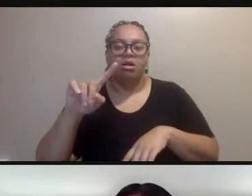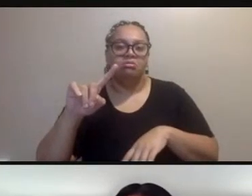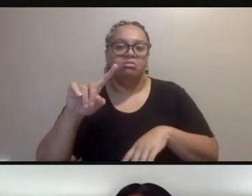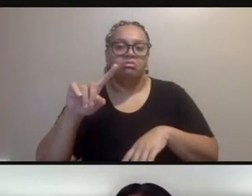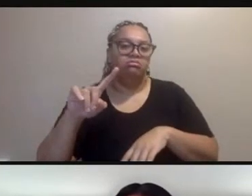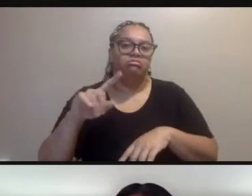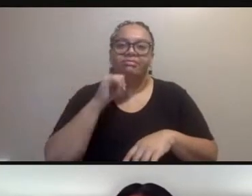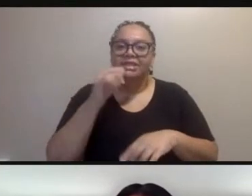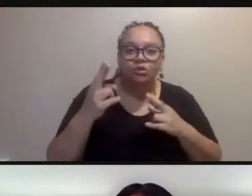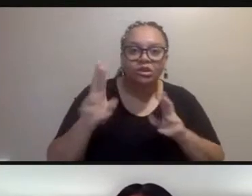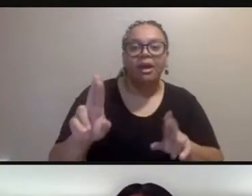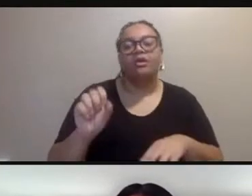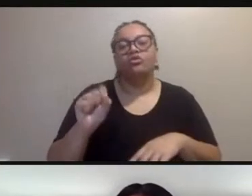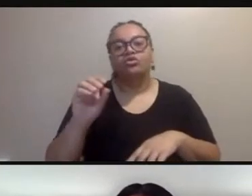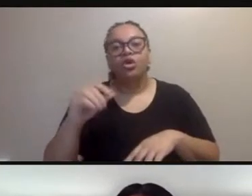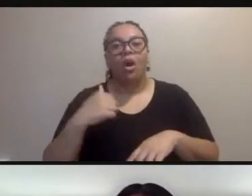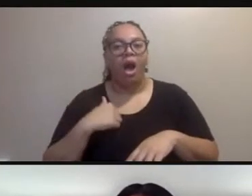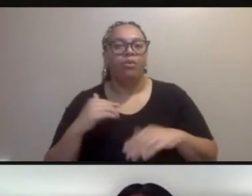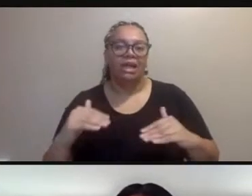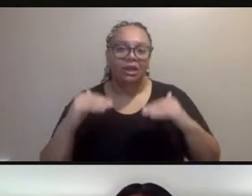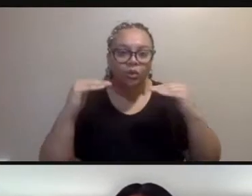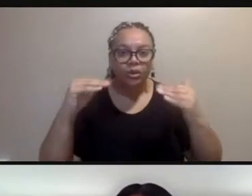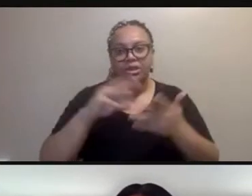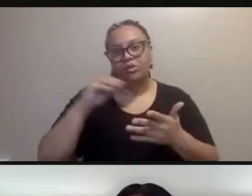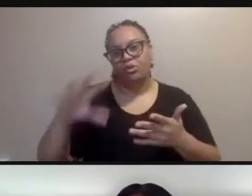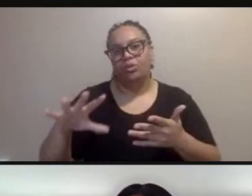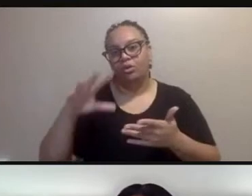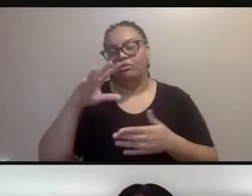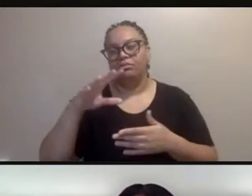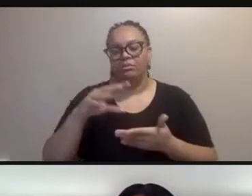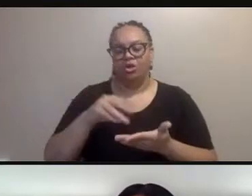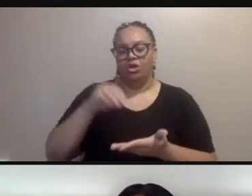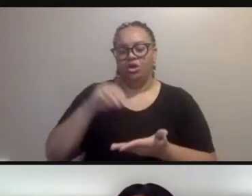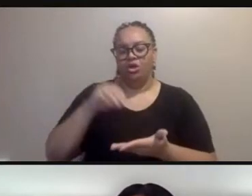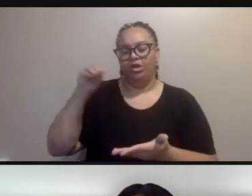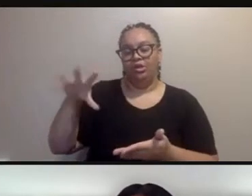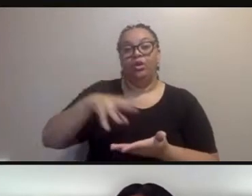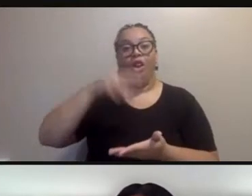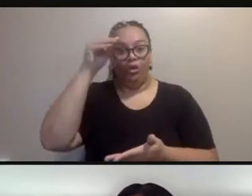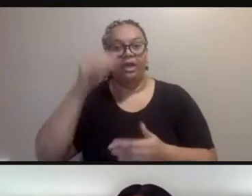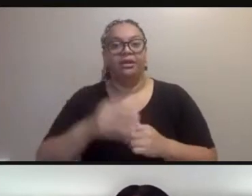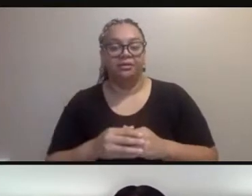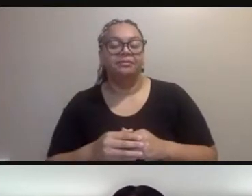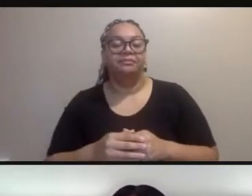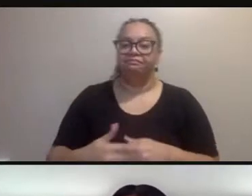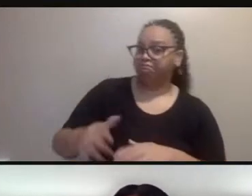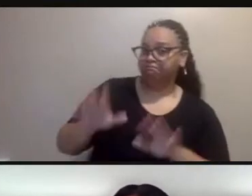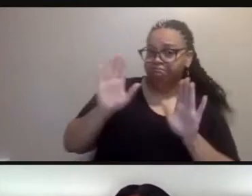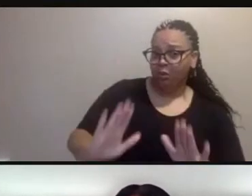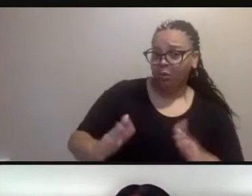DISRESPECT ARE ALL DEST DETRIMENTS.